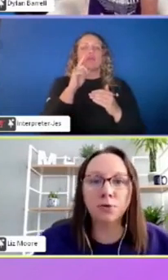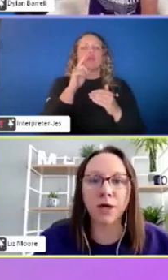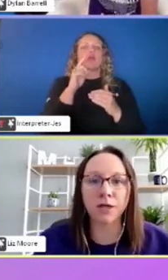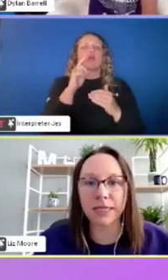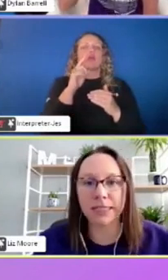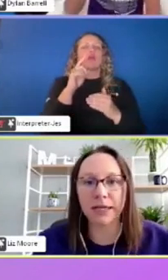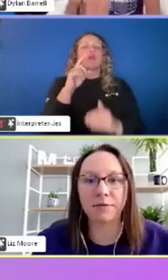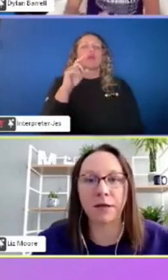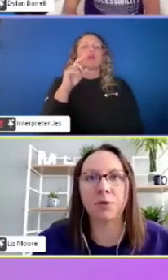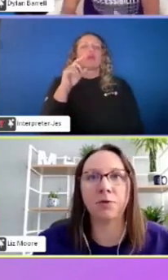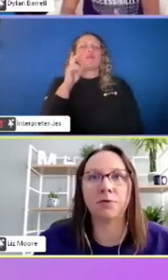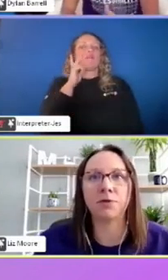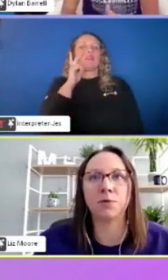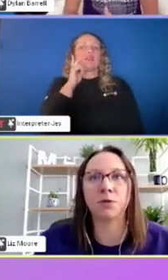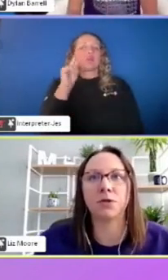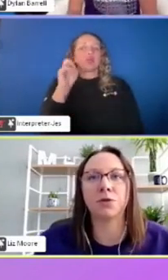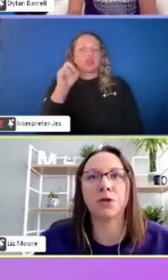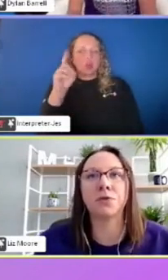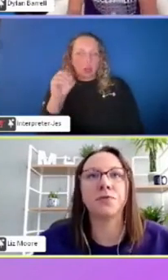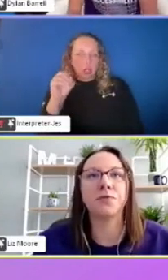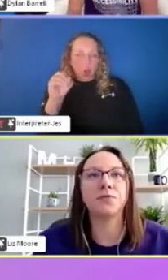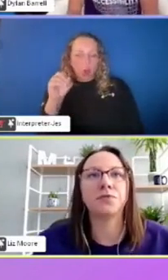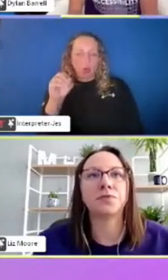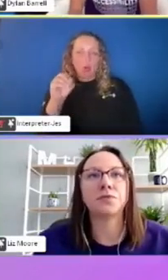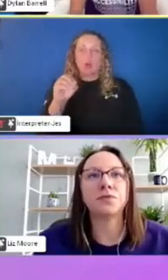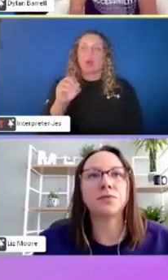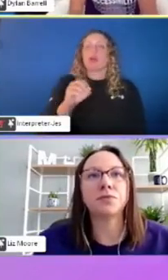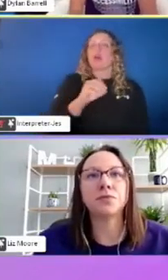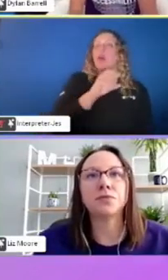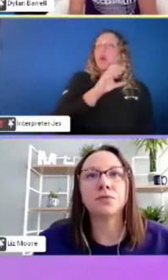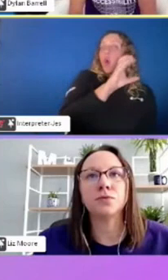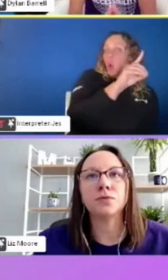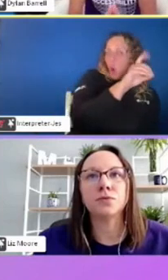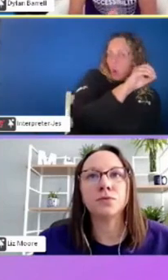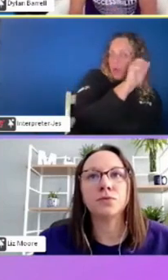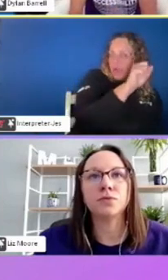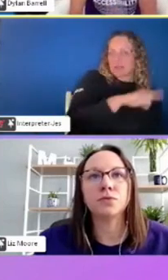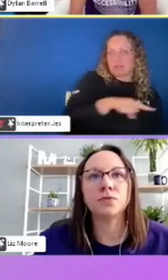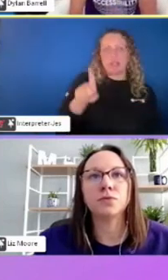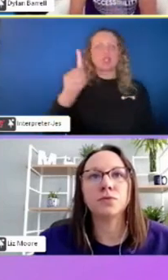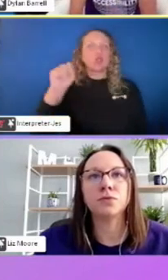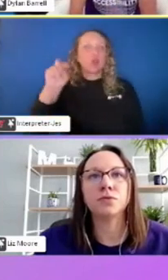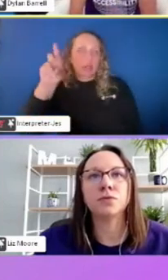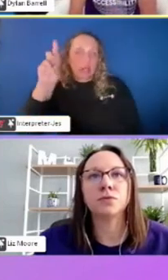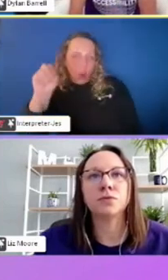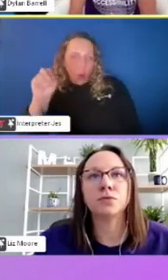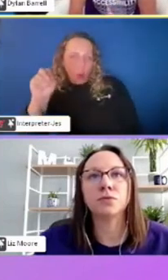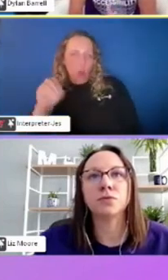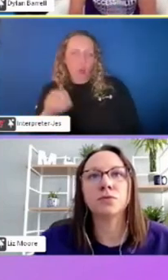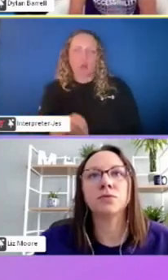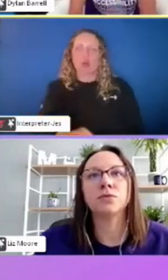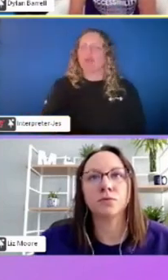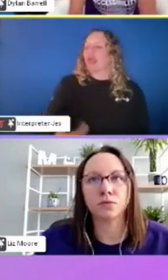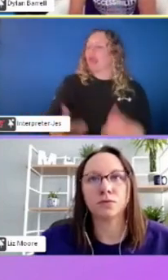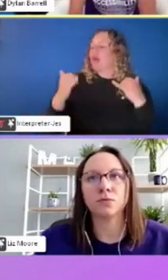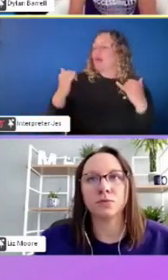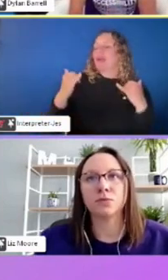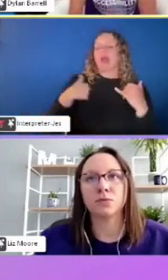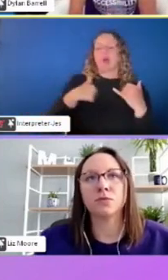but is it available for Visual Studio? So we don't at this point in time have a plugin for Visual Studio,